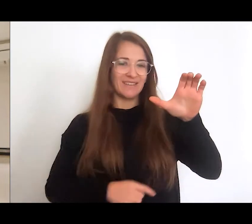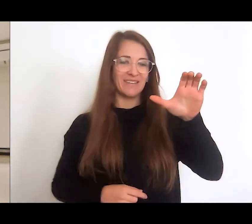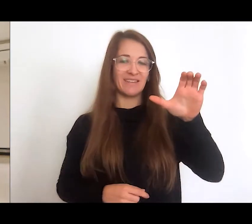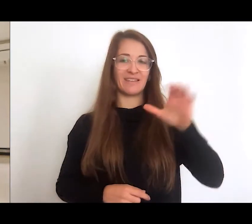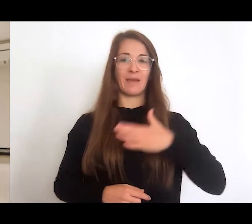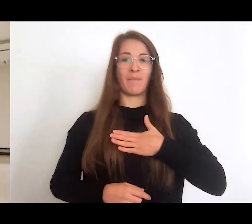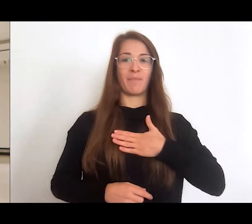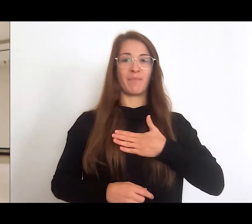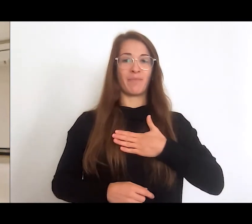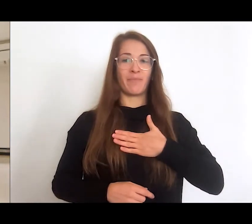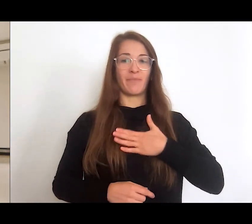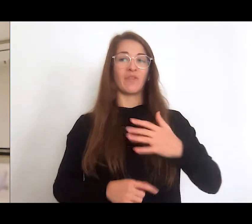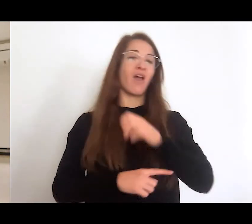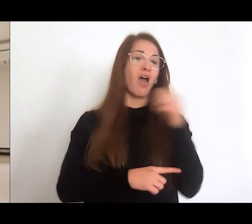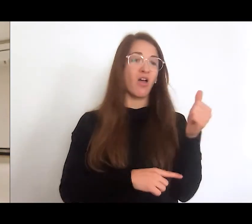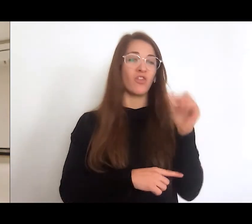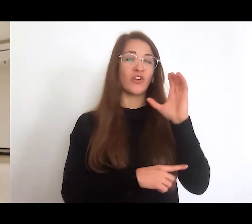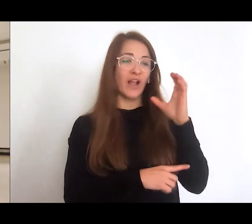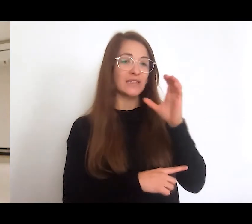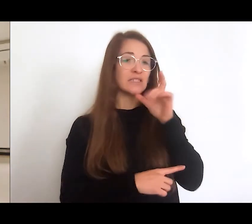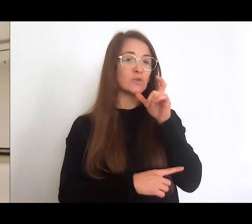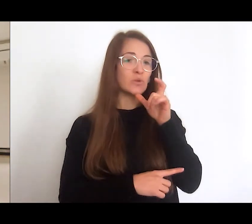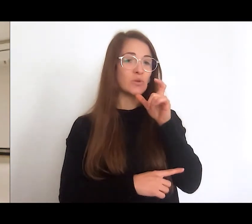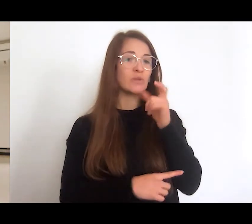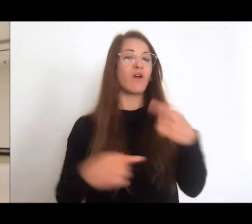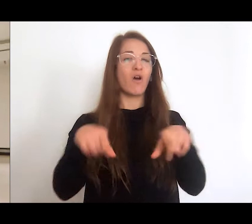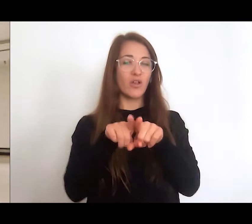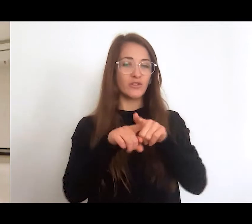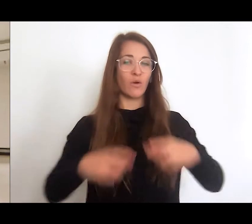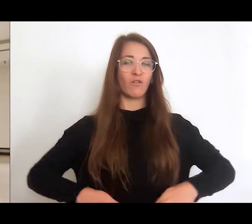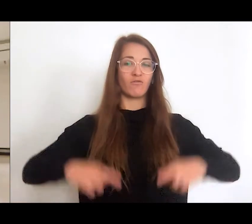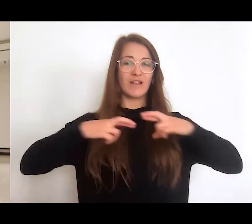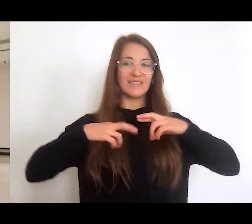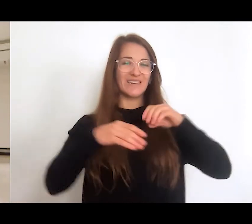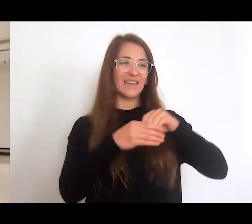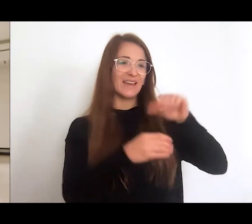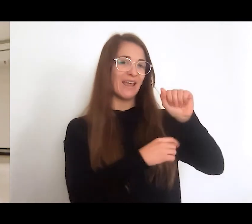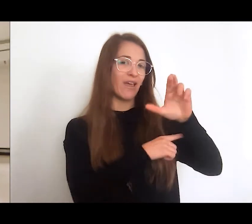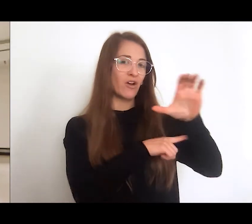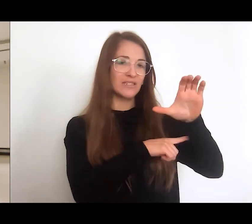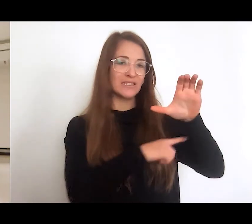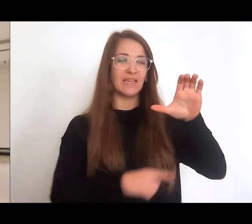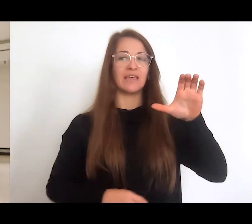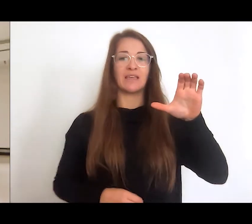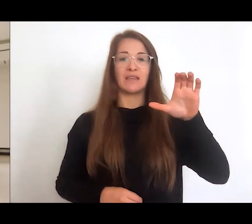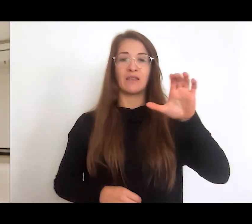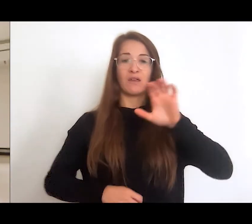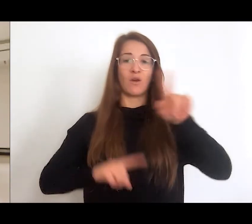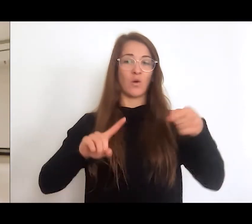BEFORE I GOT THERE, AND ANOTHER COUSIN WHO ALSO IS A RESIDENT AS ARC.